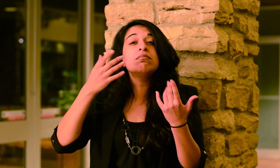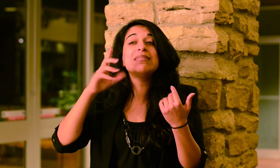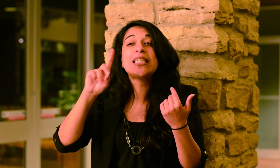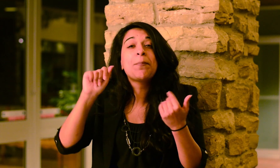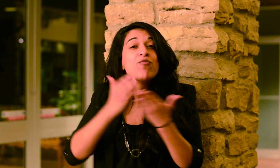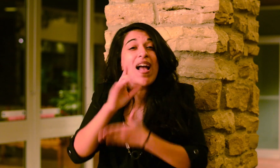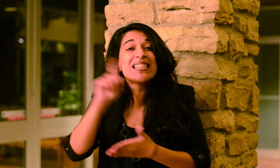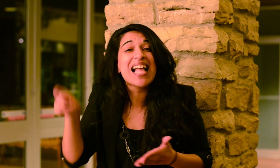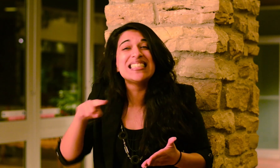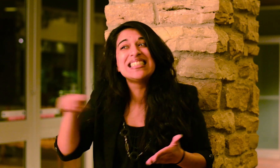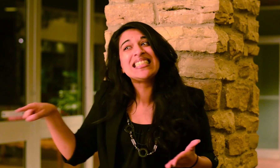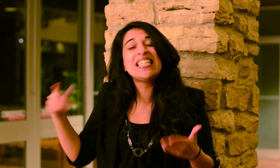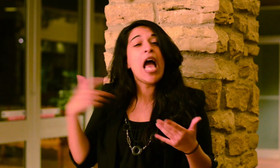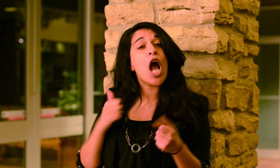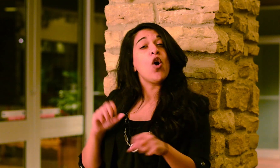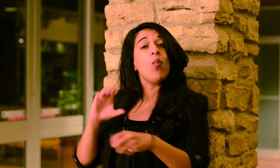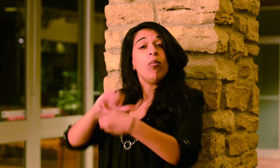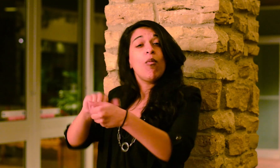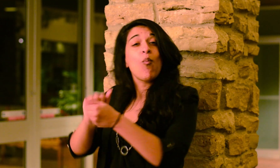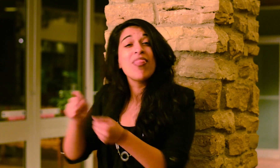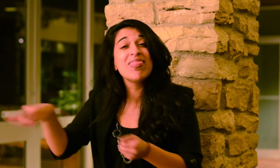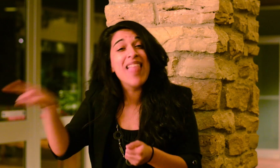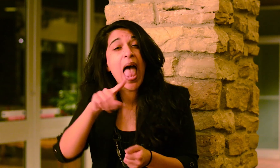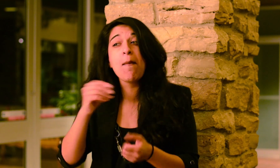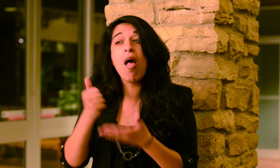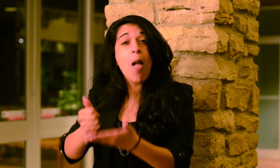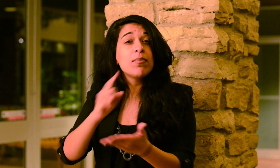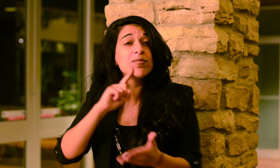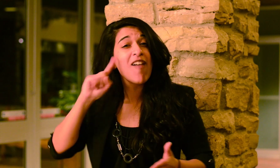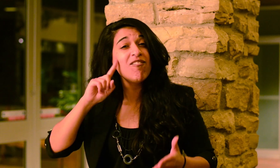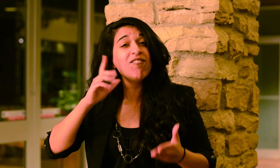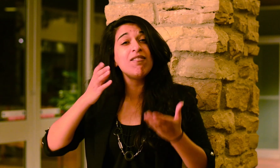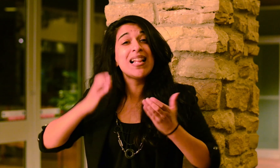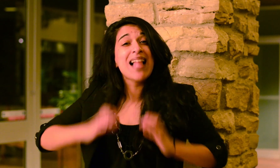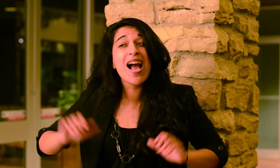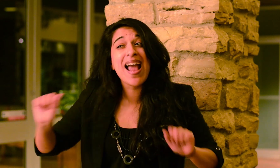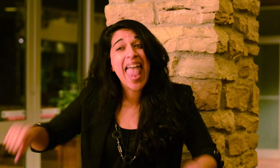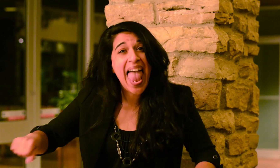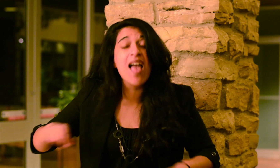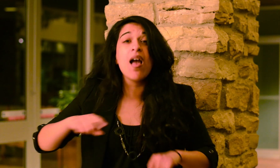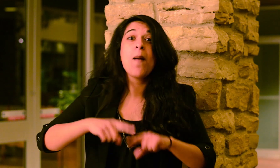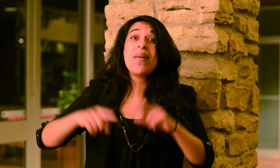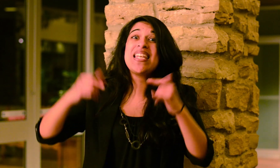such as disability rights organizations across Texas I looked forward to collaborating with them to enhance deaf related services